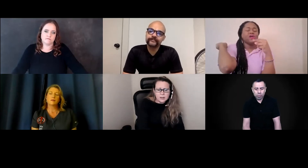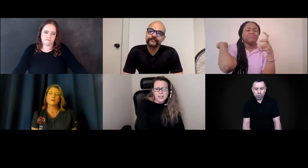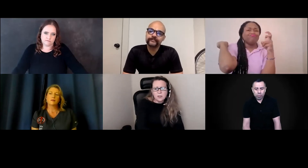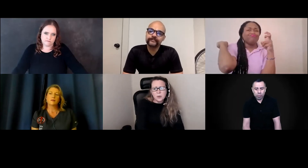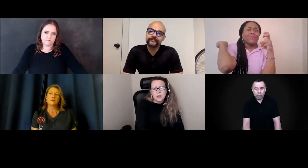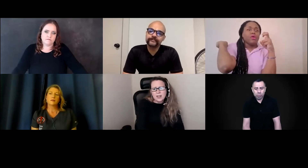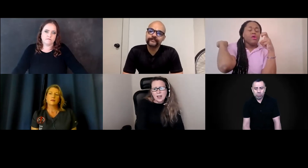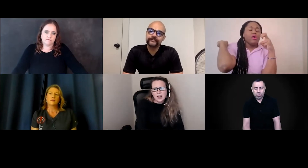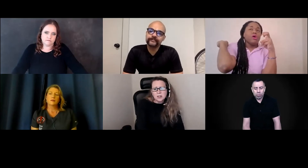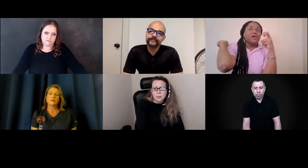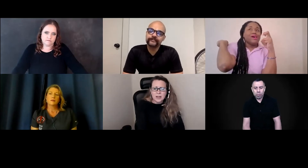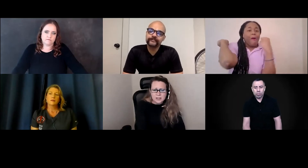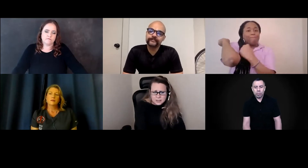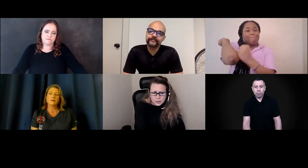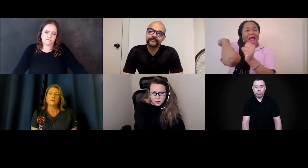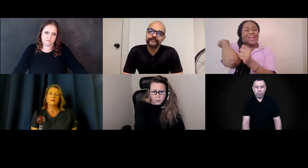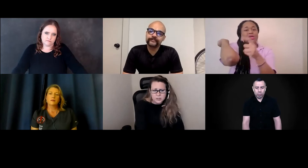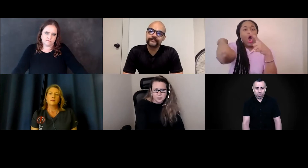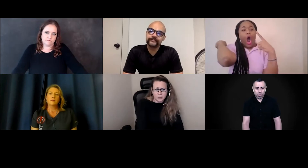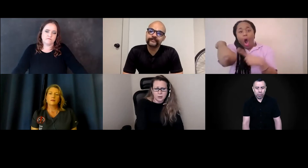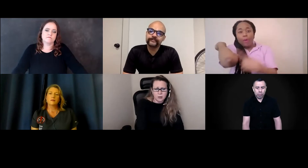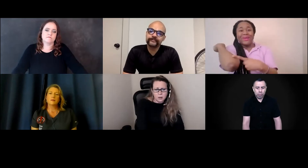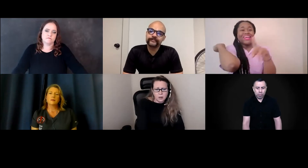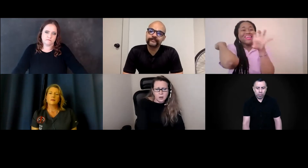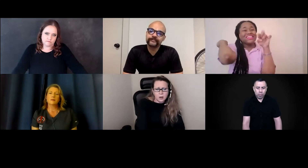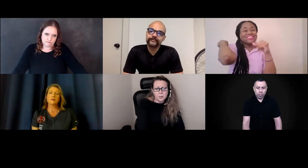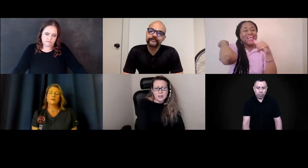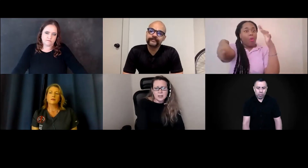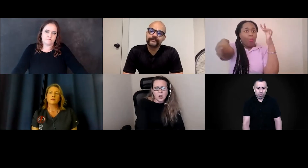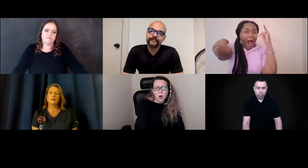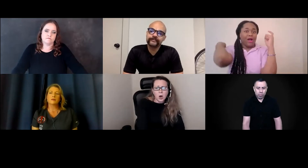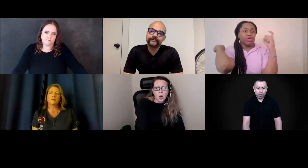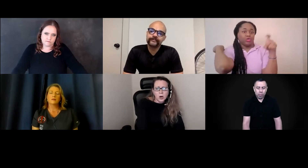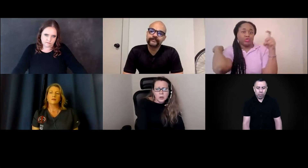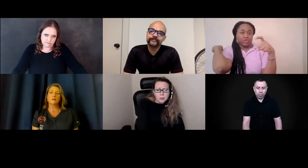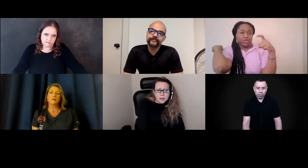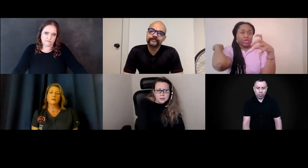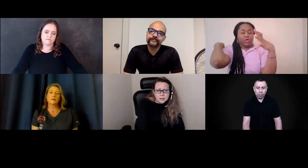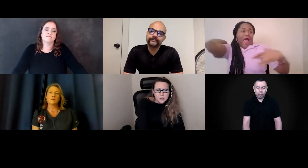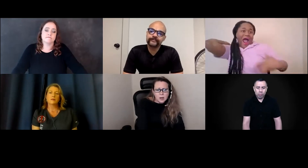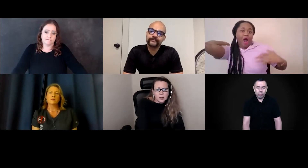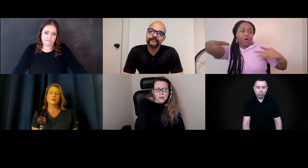Like if we are typing an essay together or something, or making an argument in terms